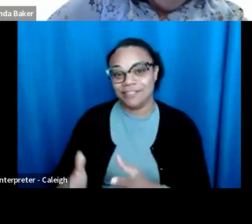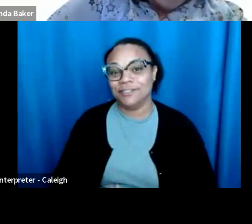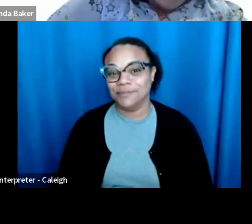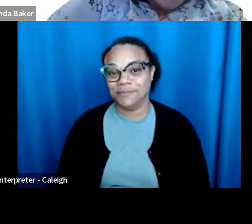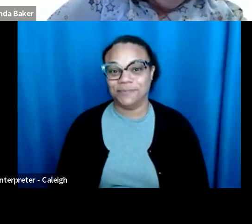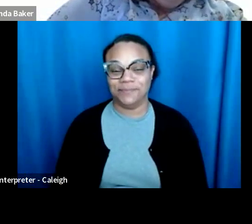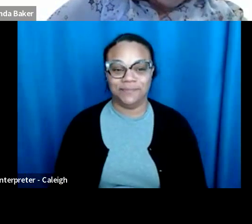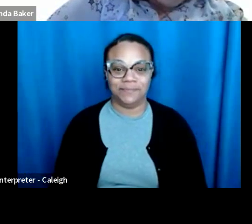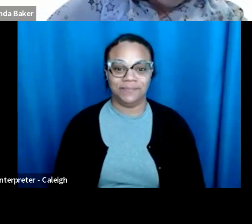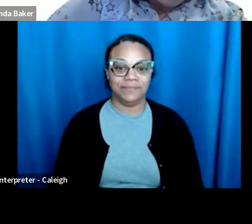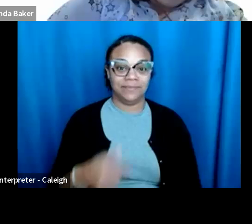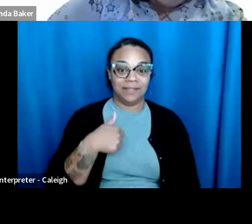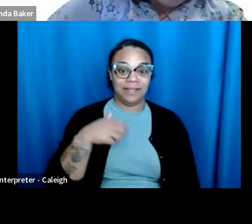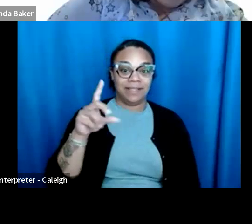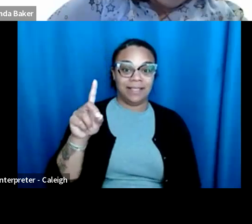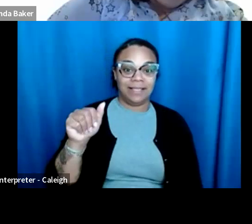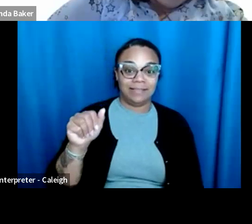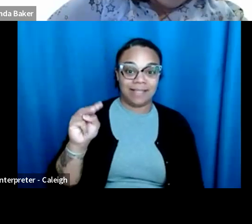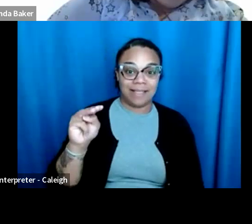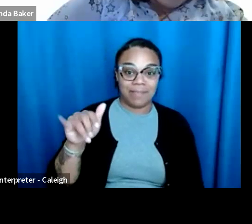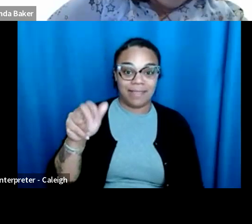And this is Damian, I wanted to interject one other thing.